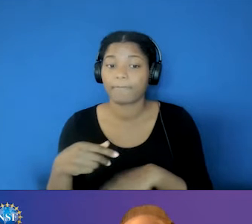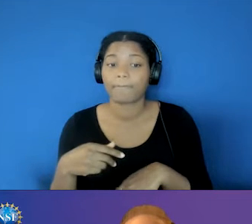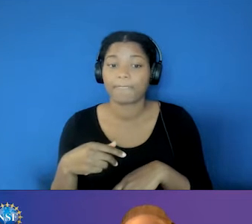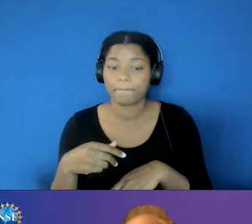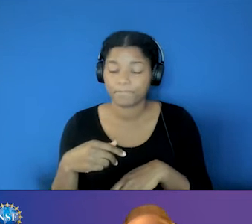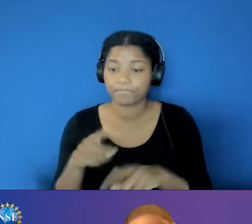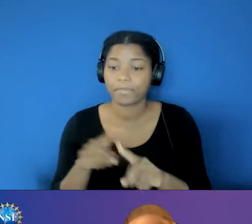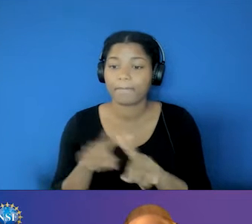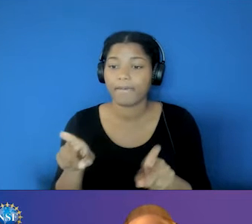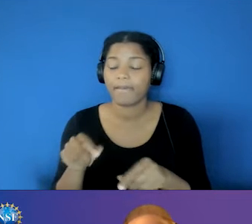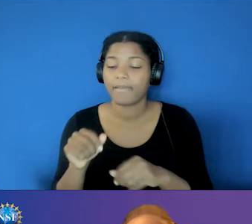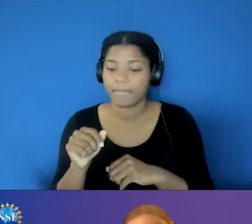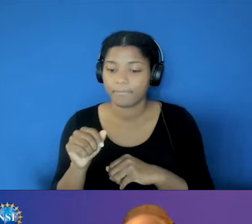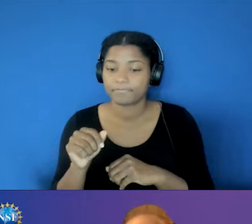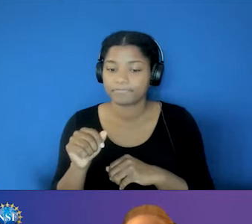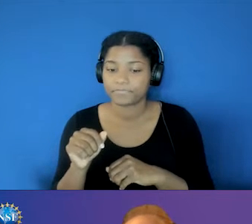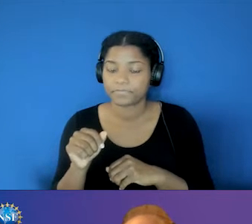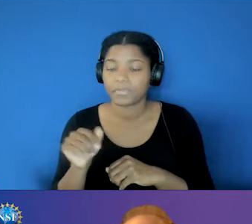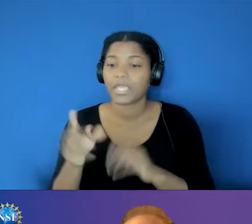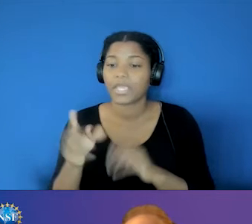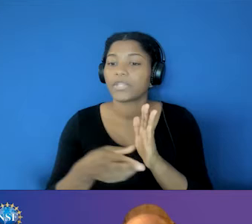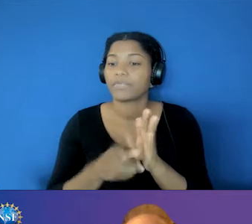program in the sense of the review where divisions,